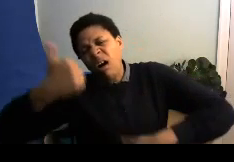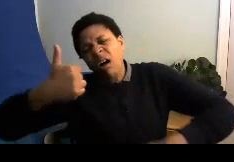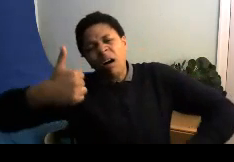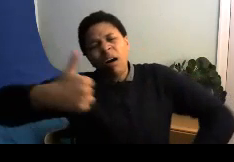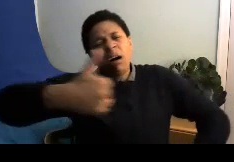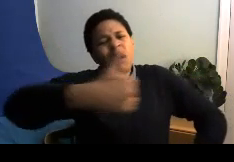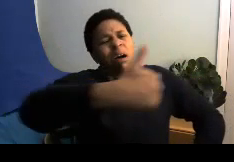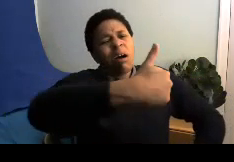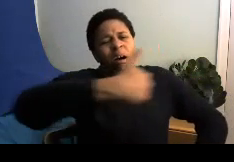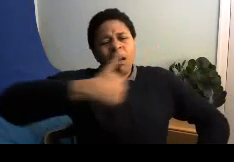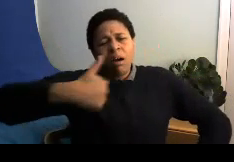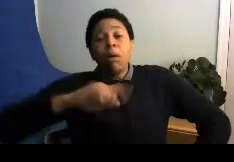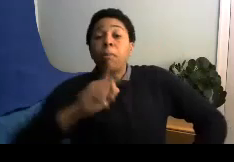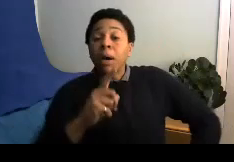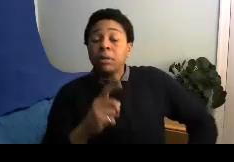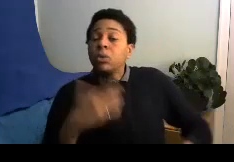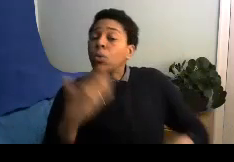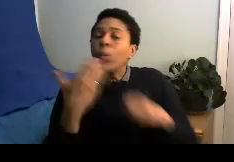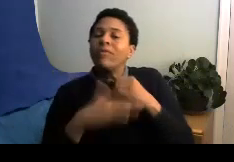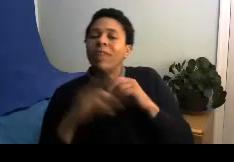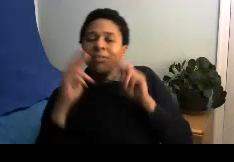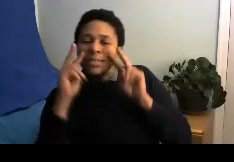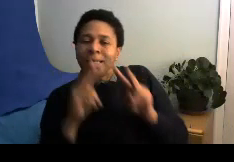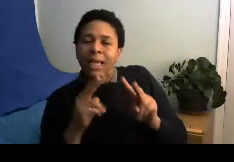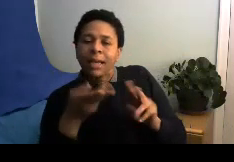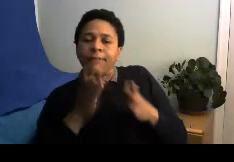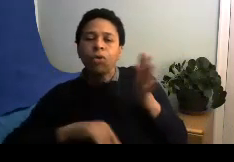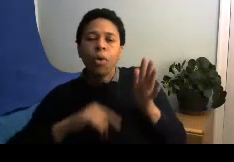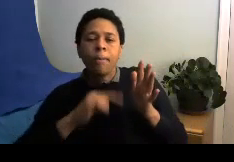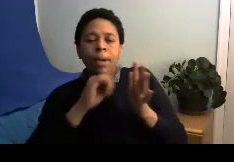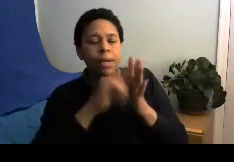perspective of someone like Jesse. And because he's leaving